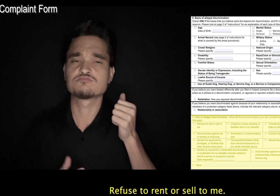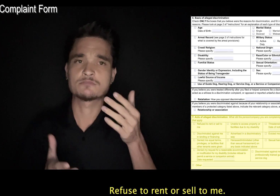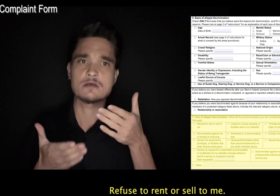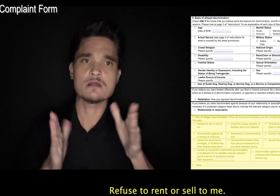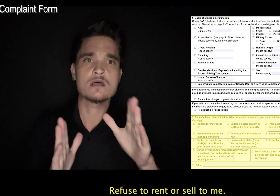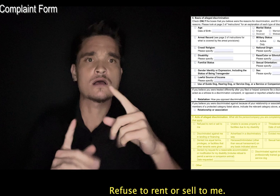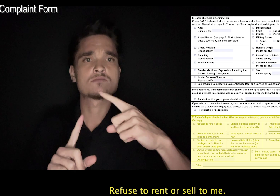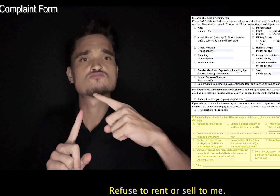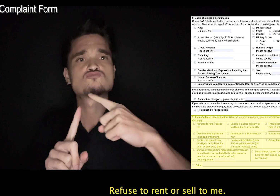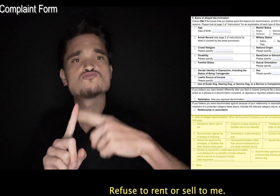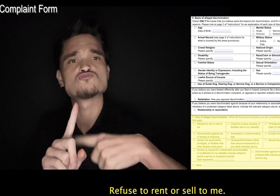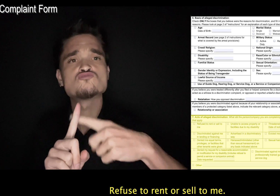Refuse to rent or sell to me.